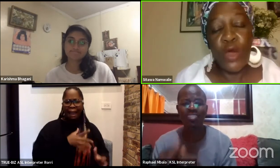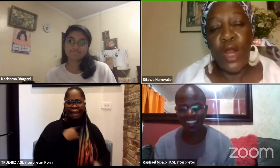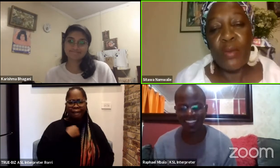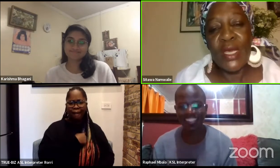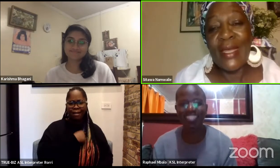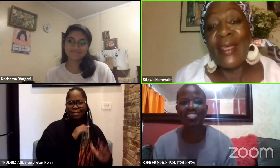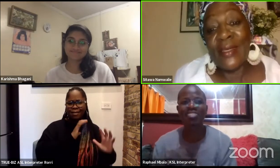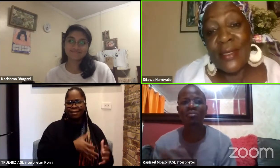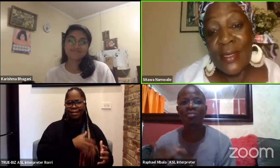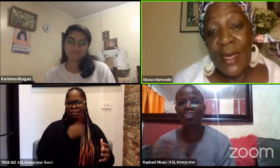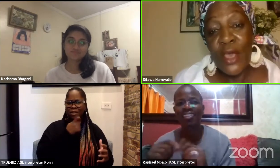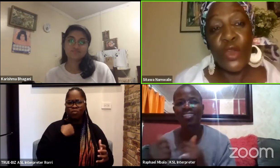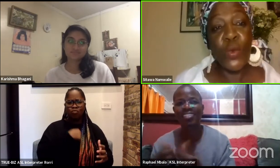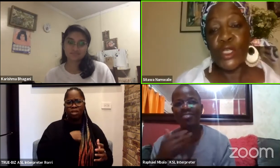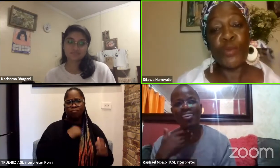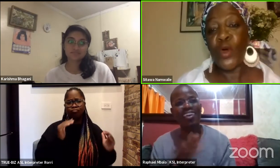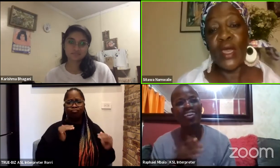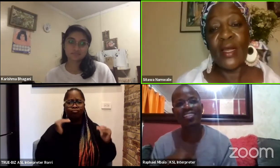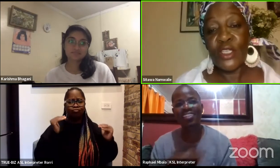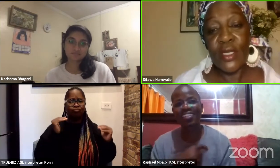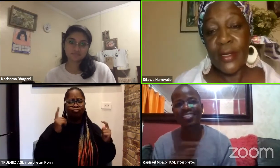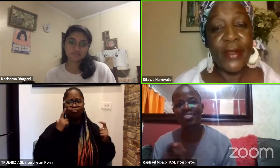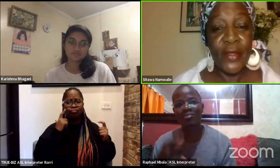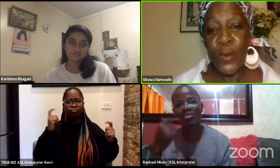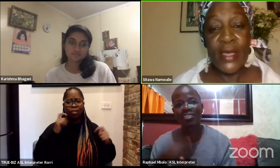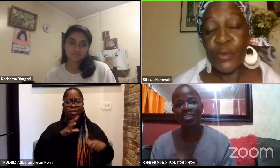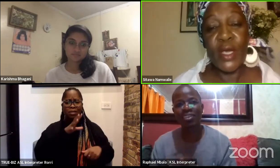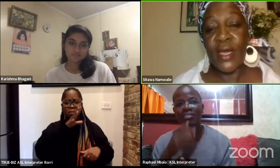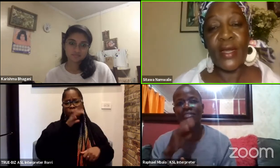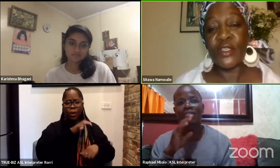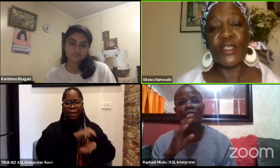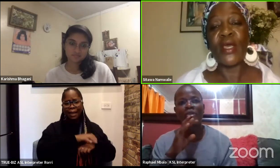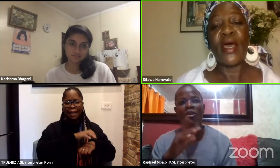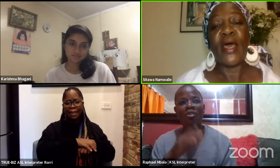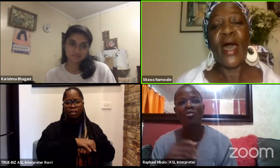incredibly elite, we spoke English the way I speak English,